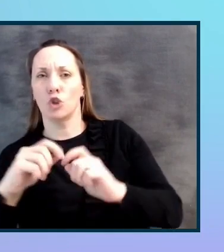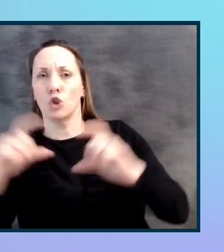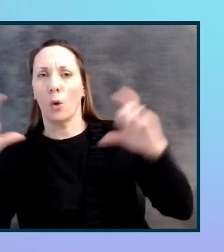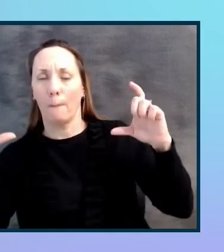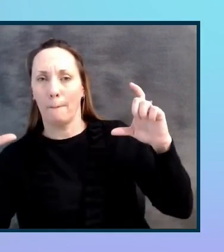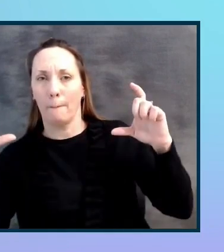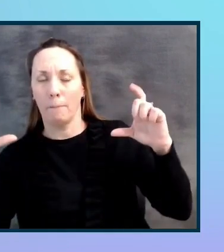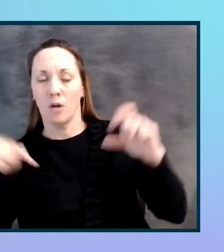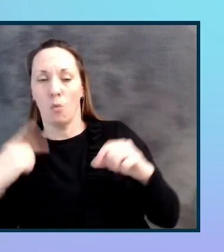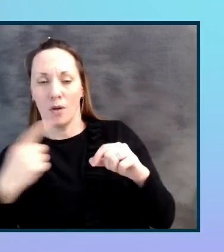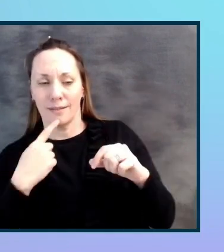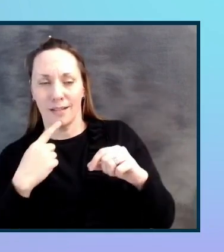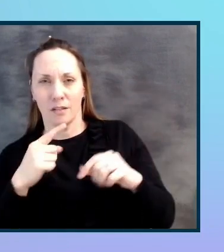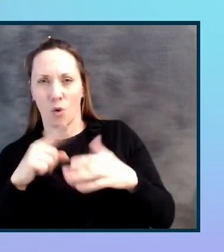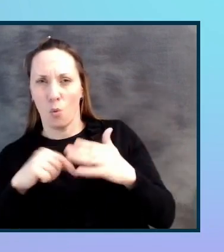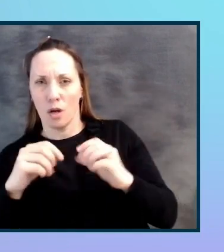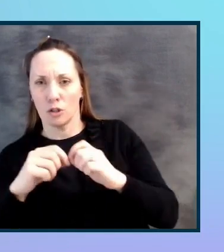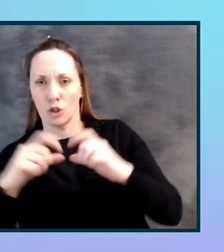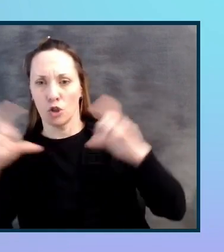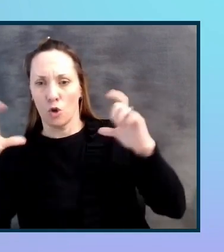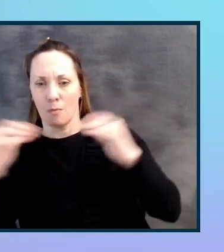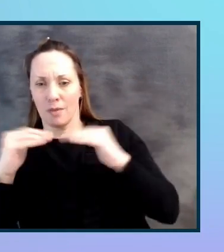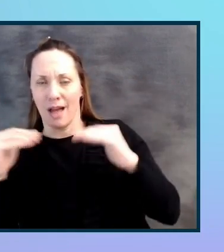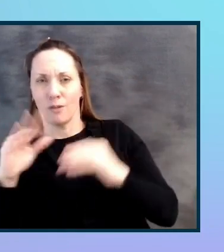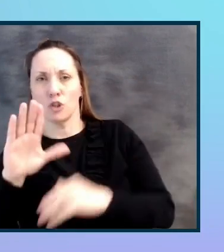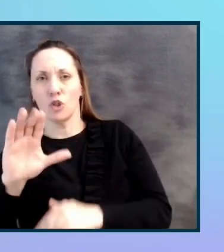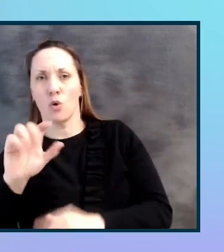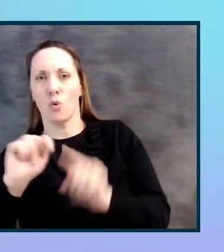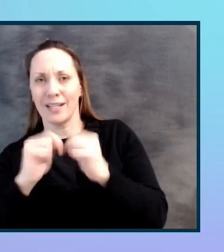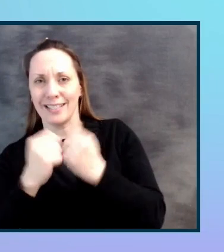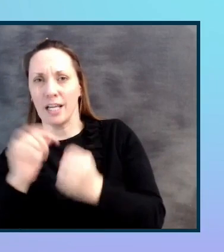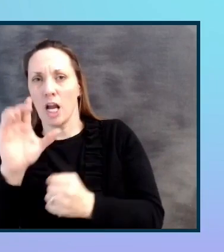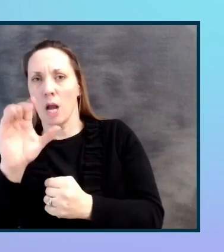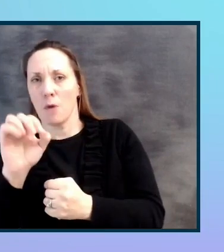One of them says, what Zoom level does your team code for? That's from anonymous.